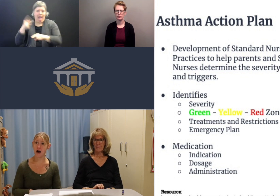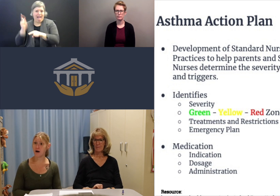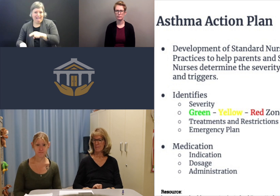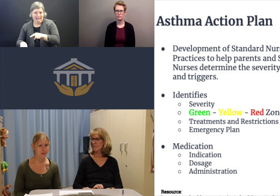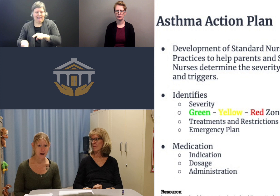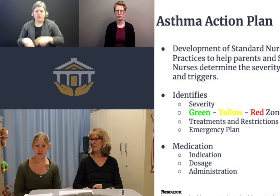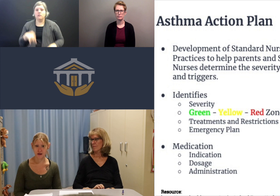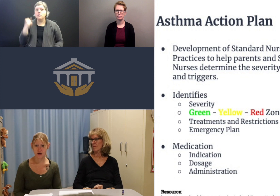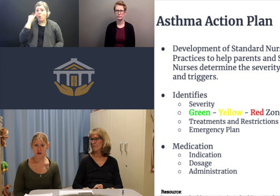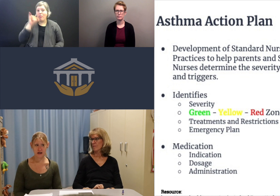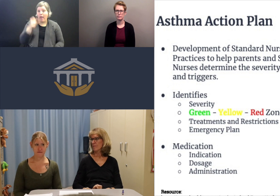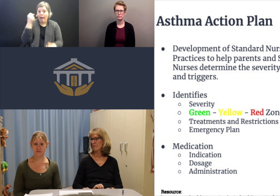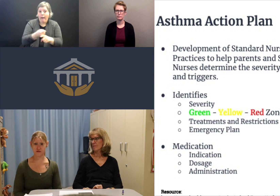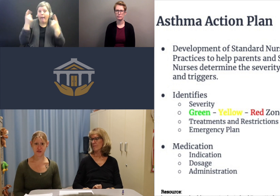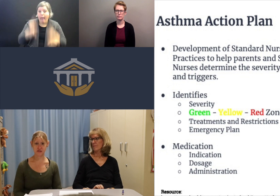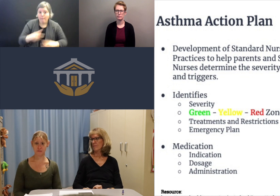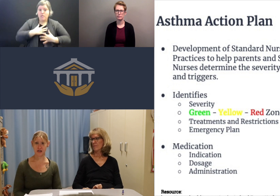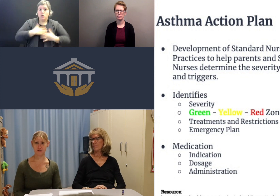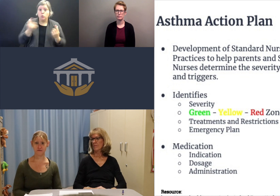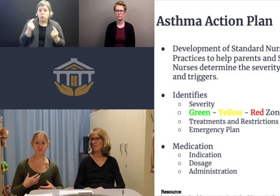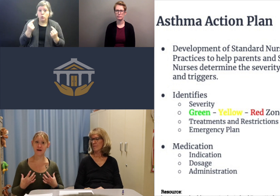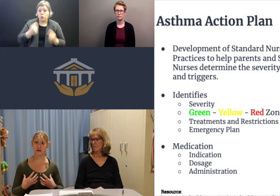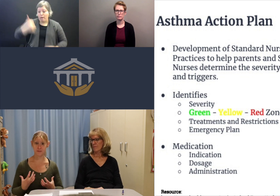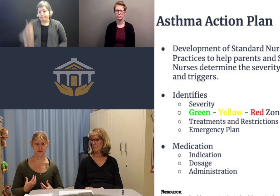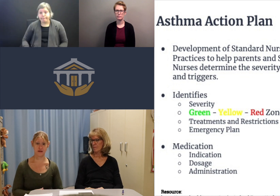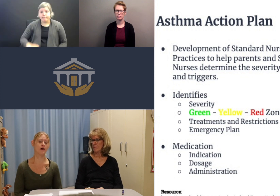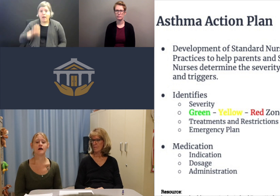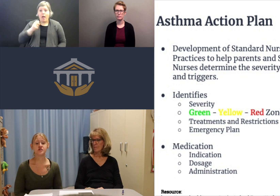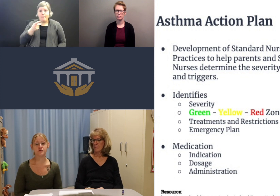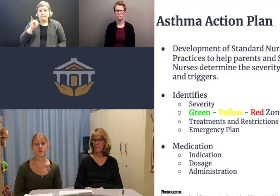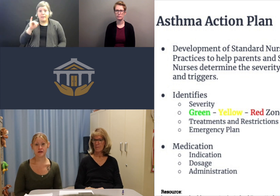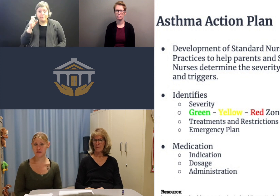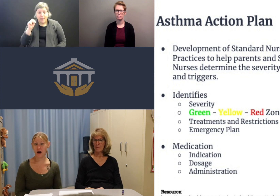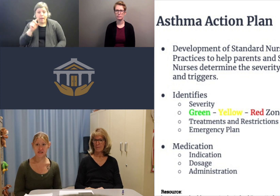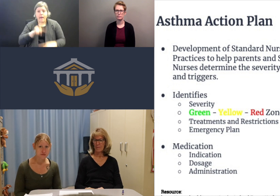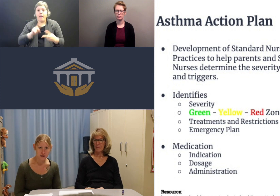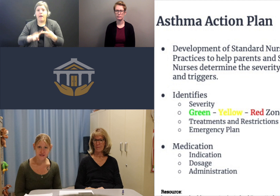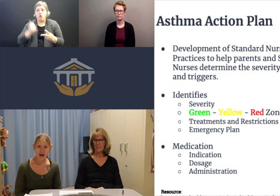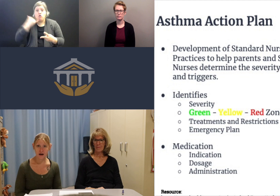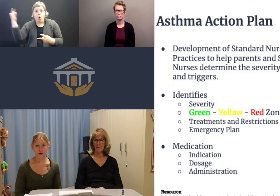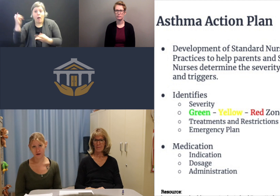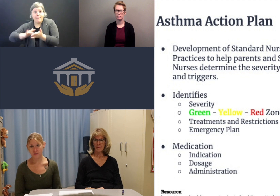um, epi if there's like some type of flare up? Even do we contact mom and dad or another